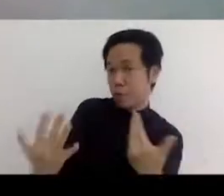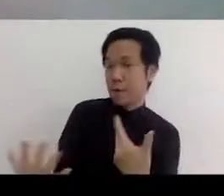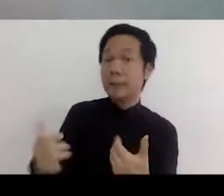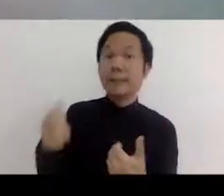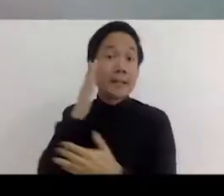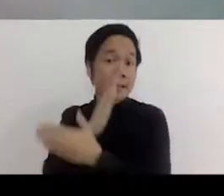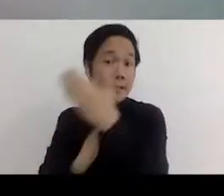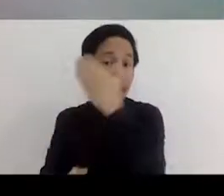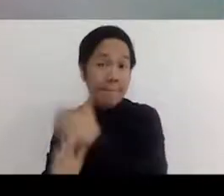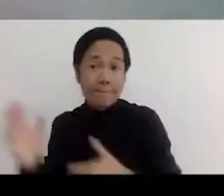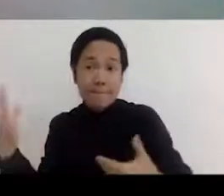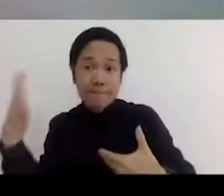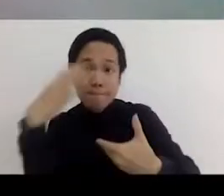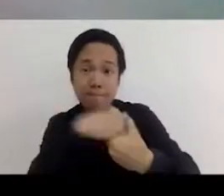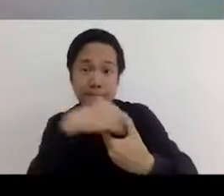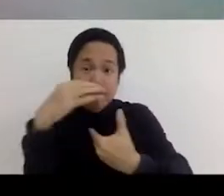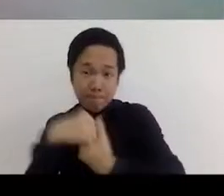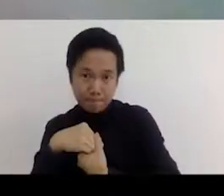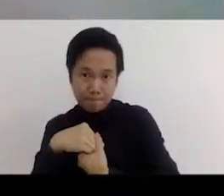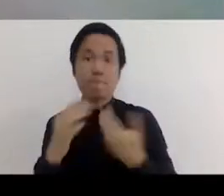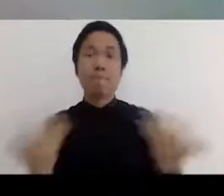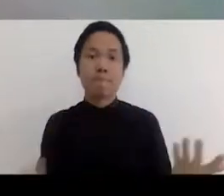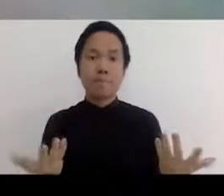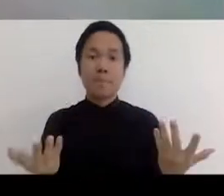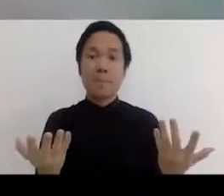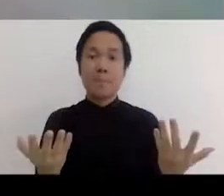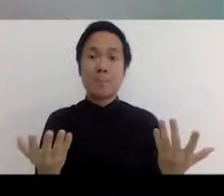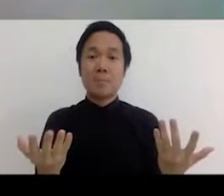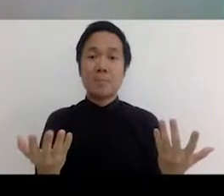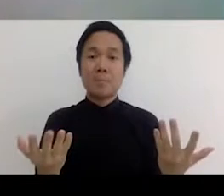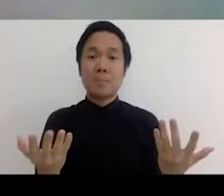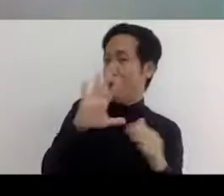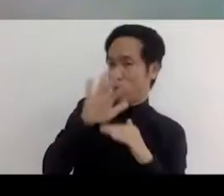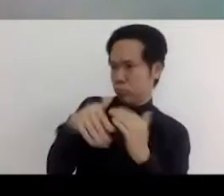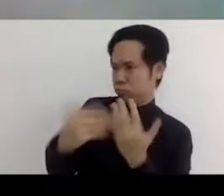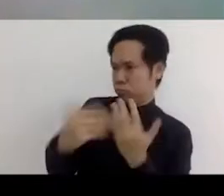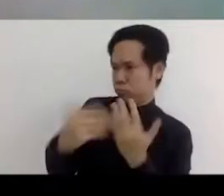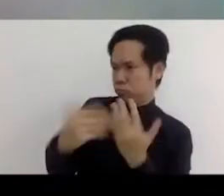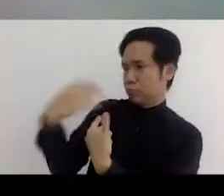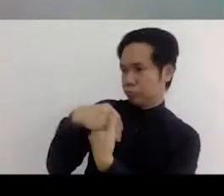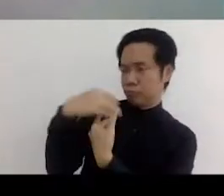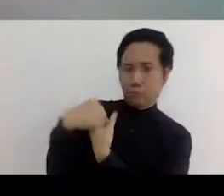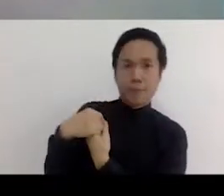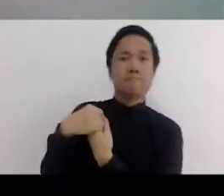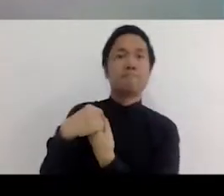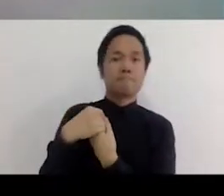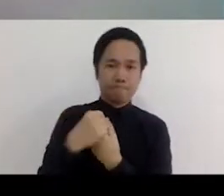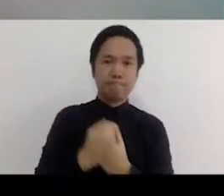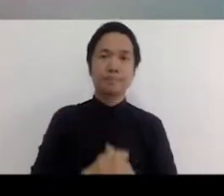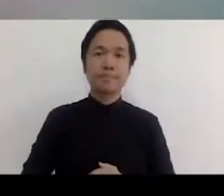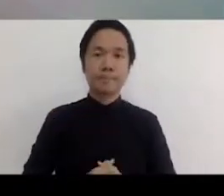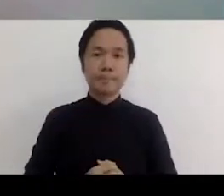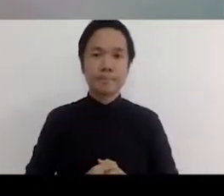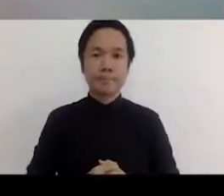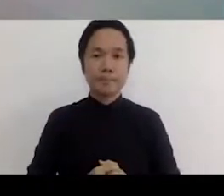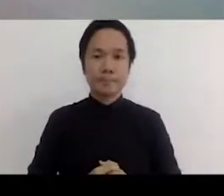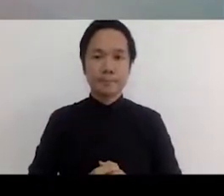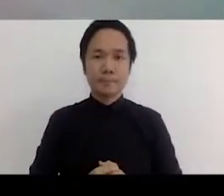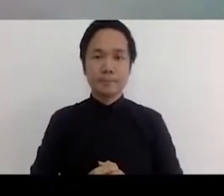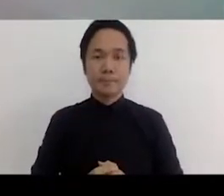when they are working at the national level, to ensure the voices of national disabled people's organizations.